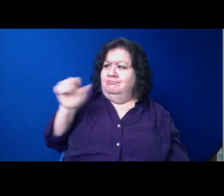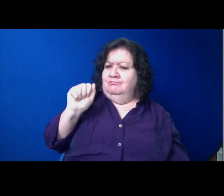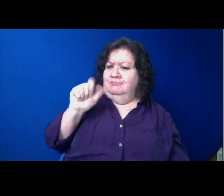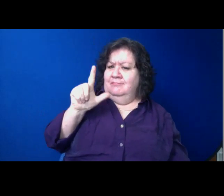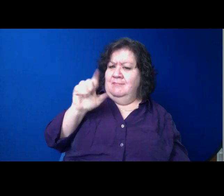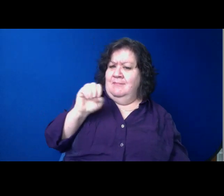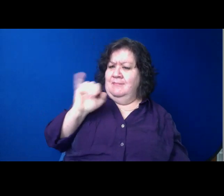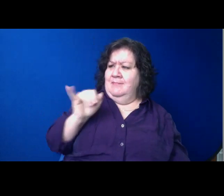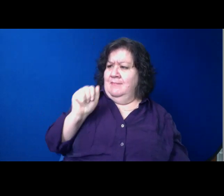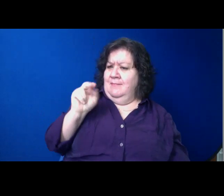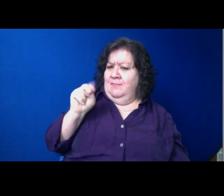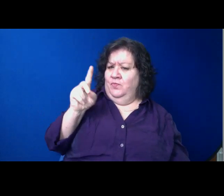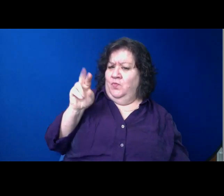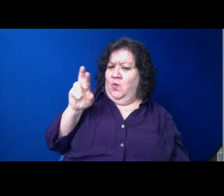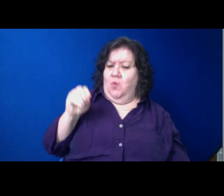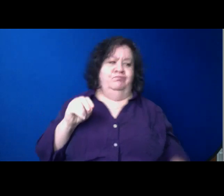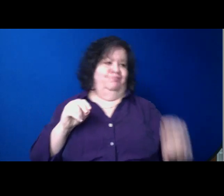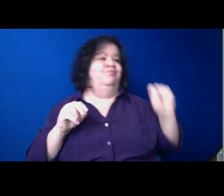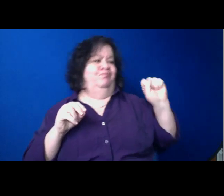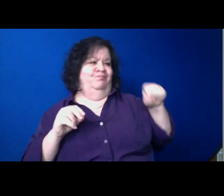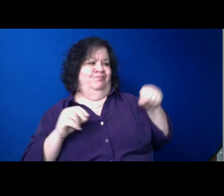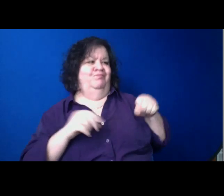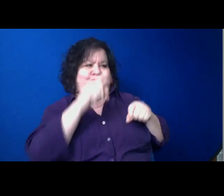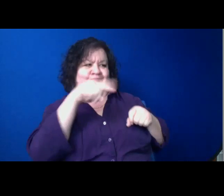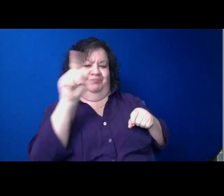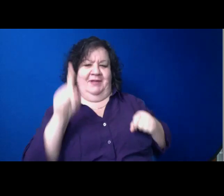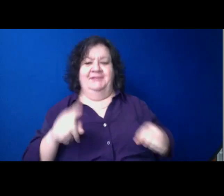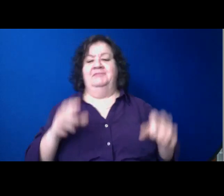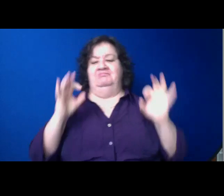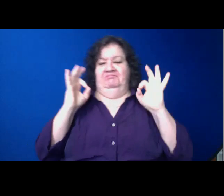and i strongly encourage you to do so please use the chat box